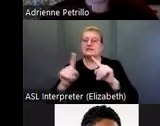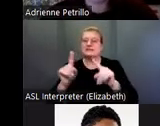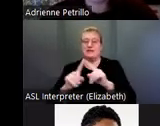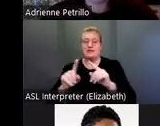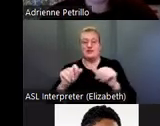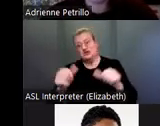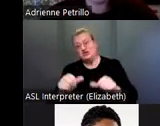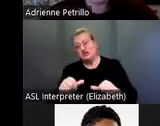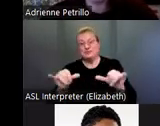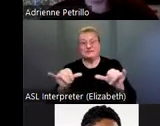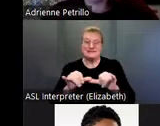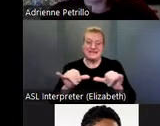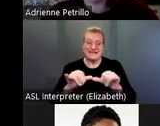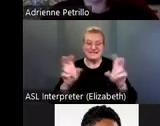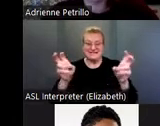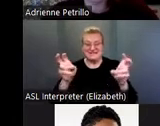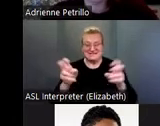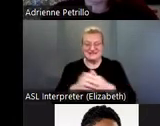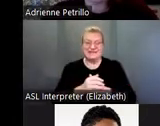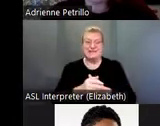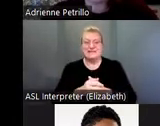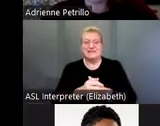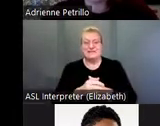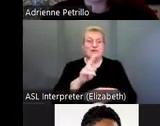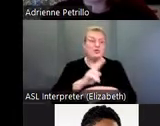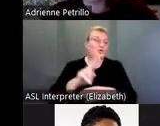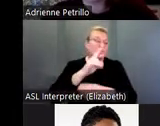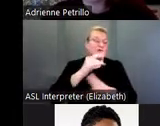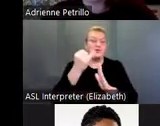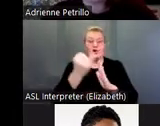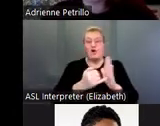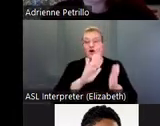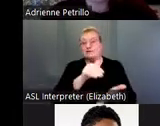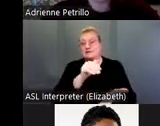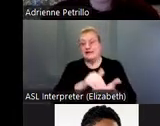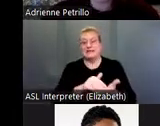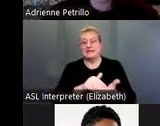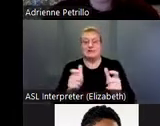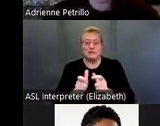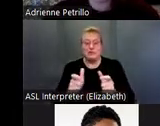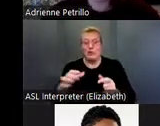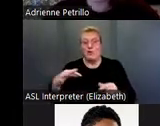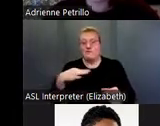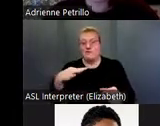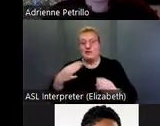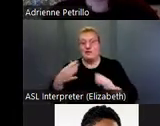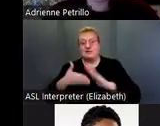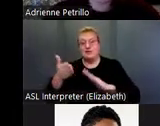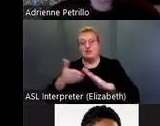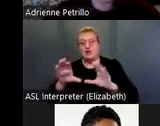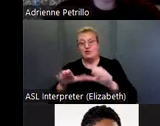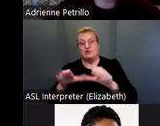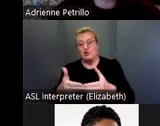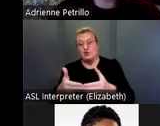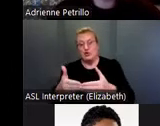across the region. You'll see university art centers, you'll see small volunteer run groups and everything in between.